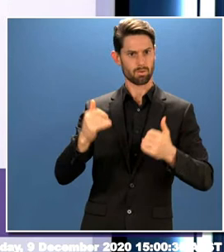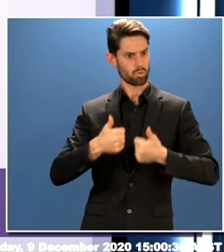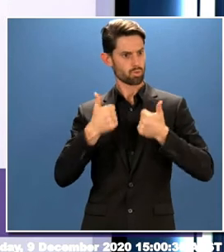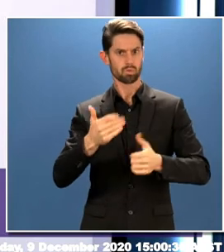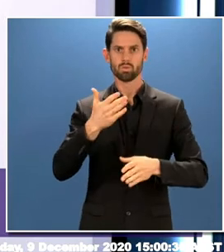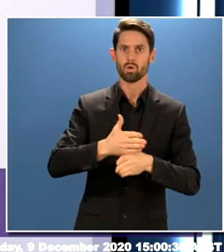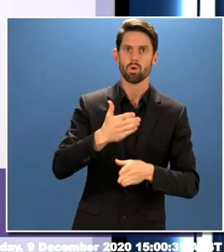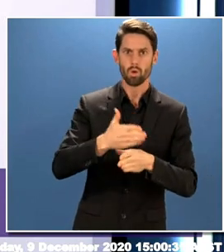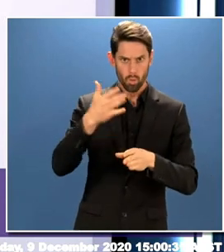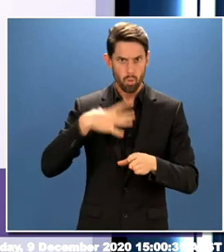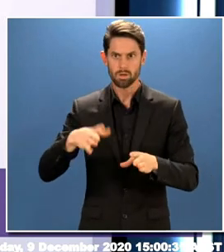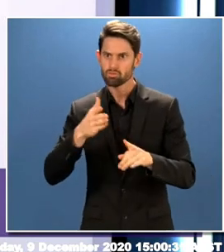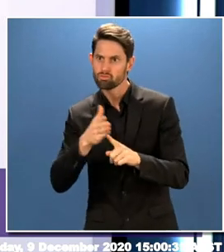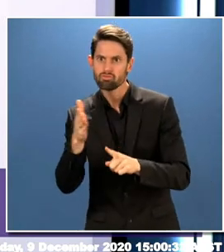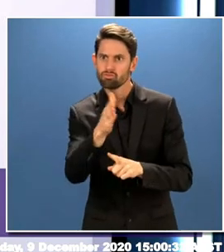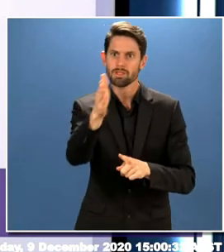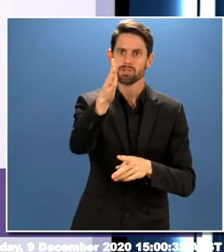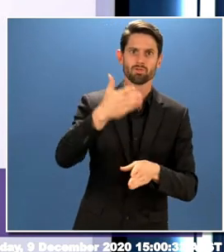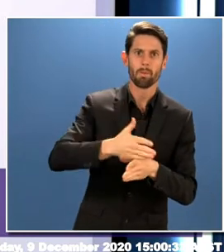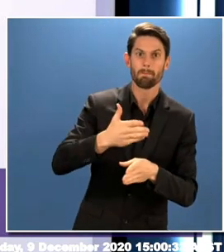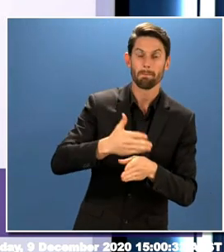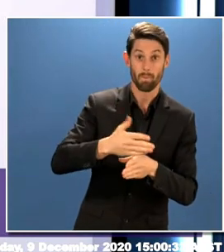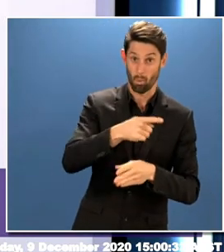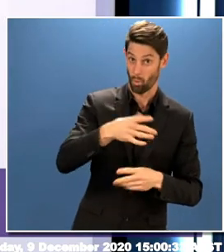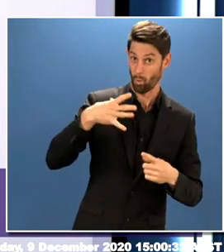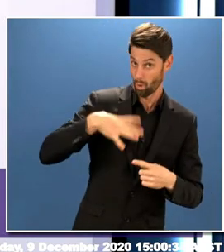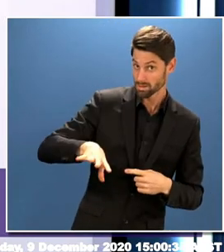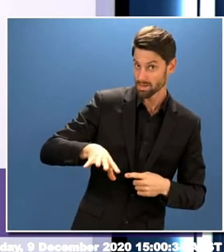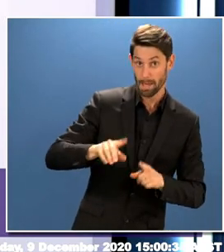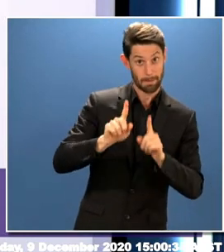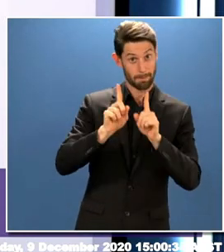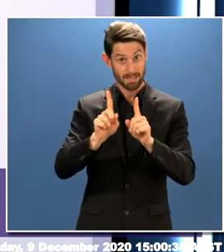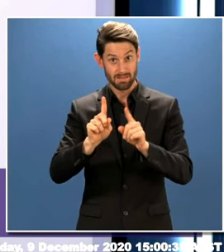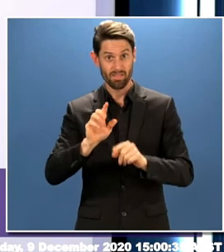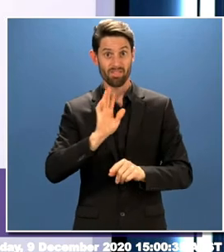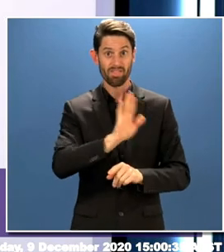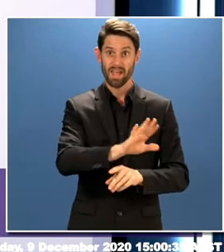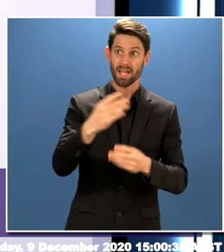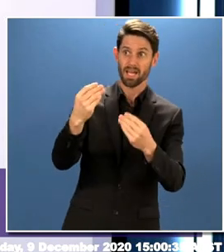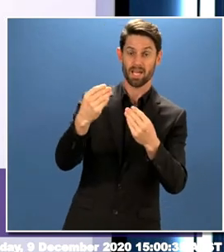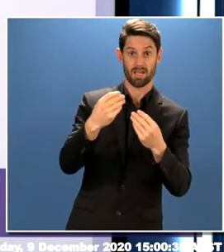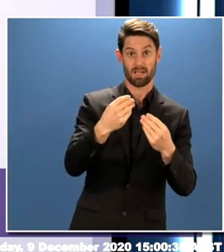and pursue careers. Their education to work transitions,